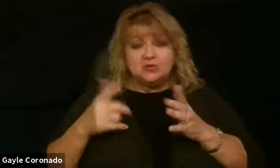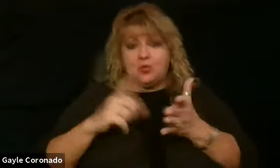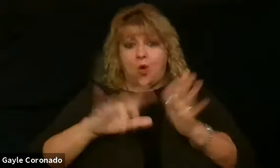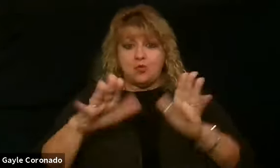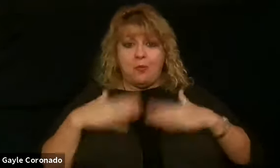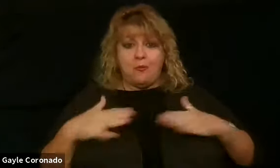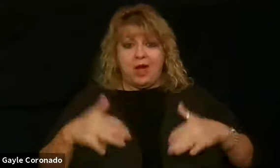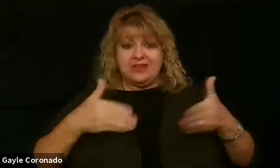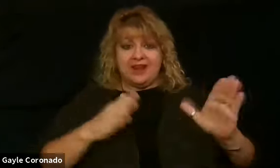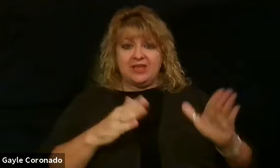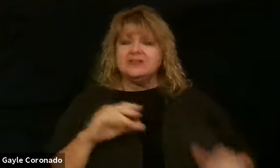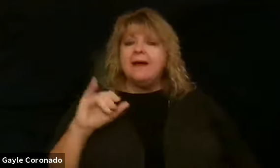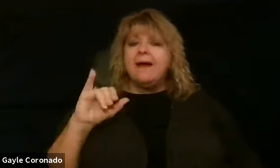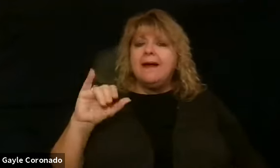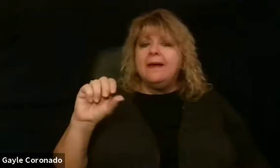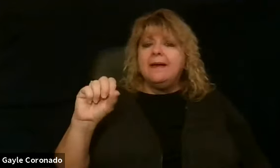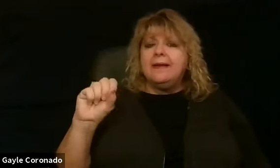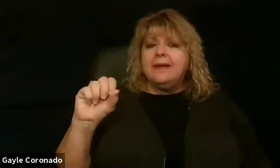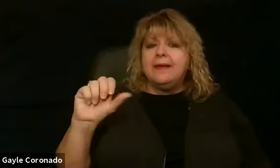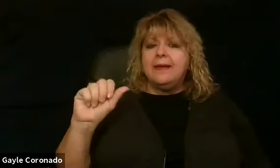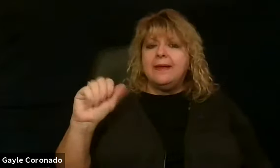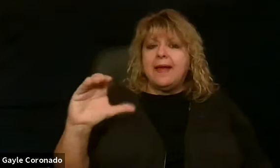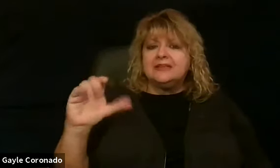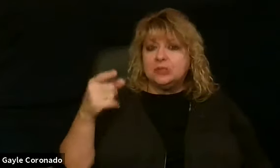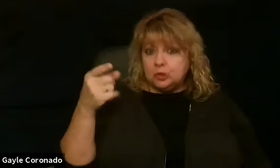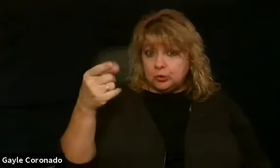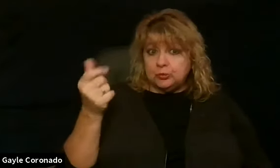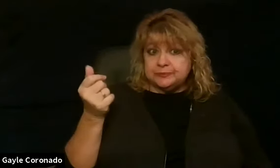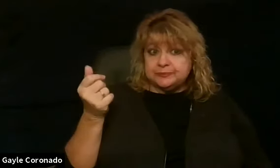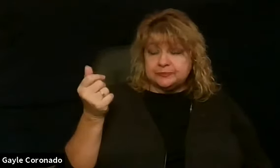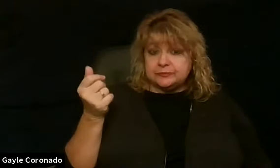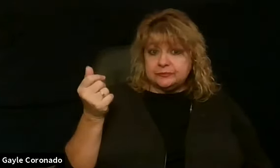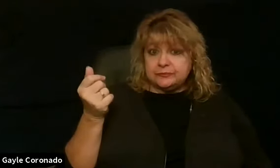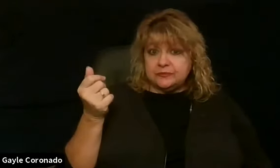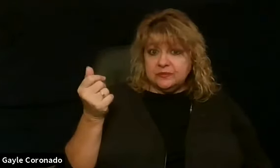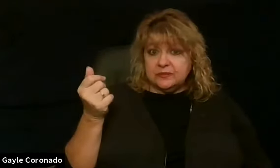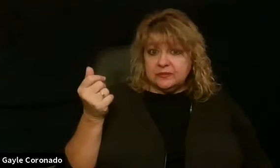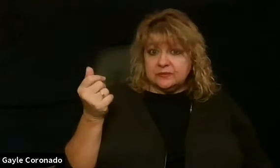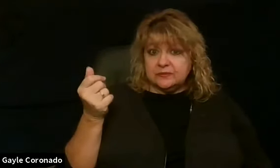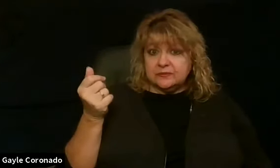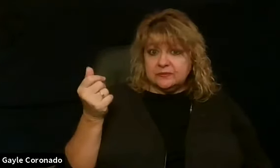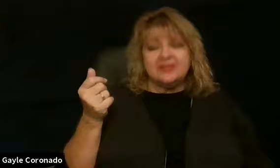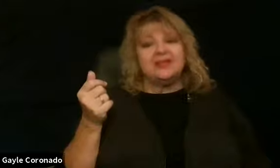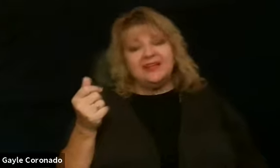Isaac, what about you.